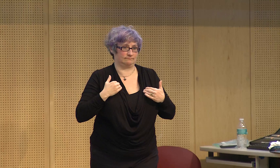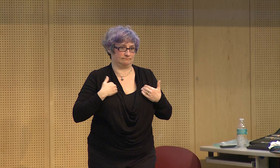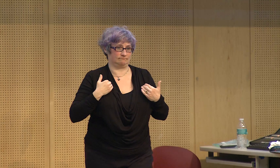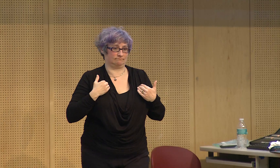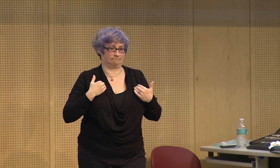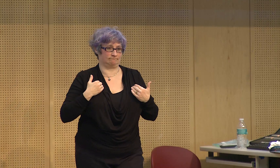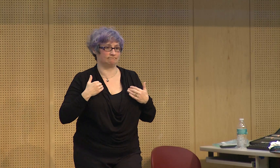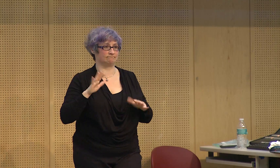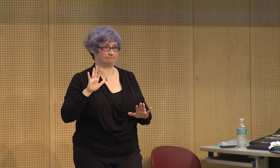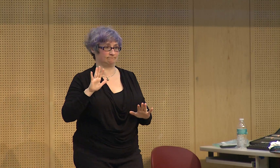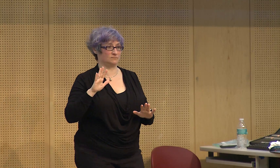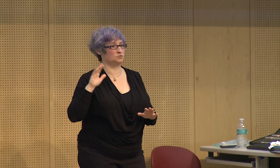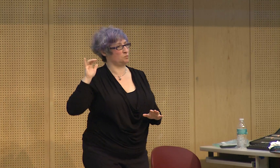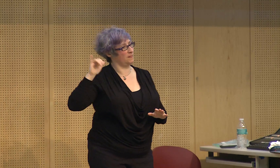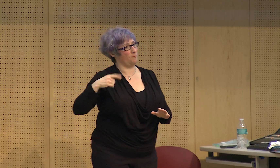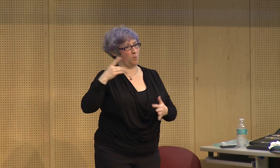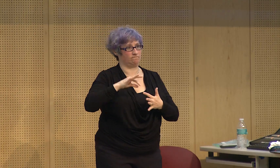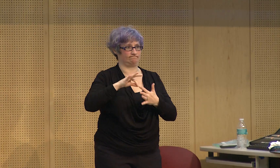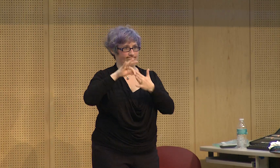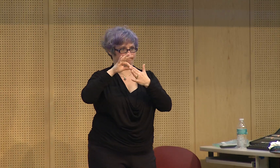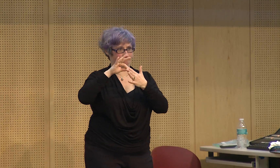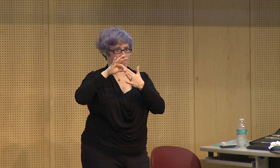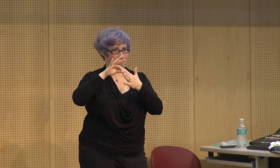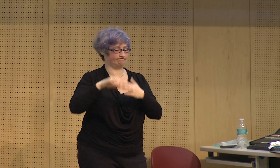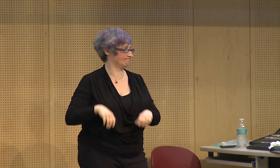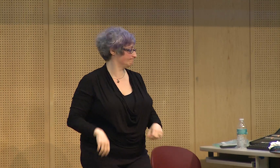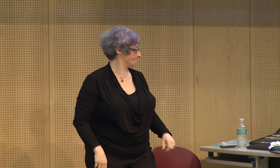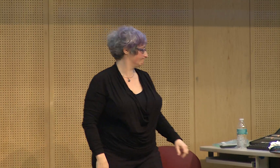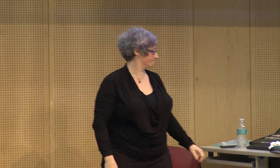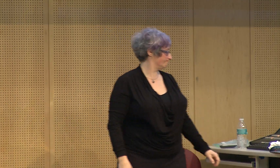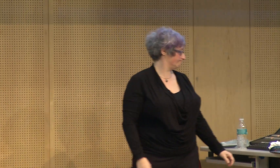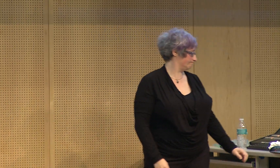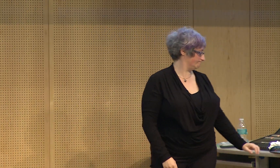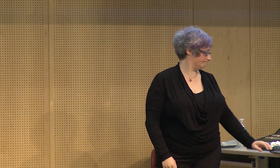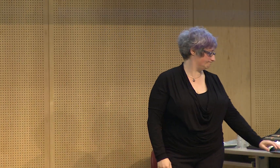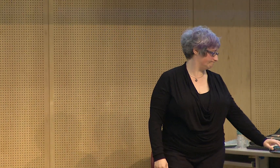in their research study were children ages 3-5. So that was one outlier.